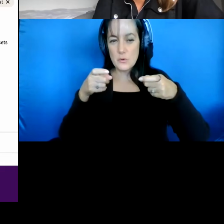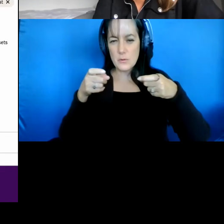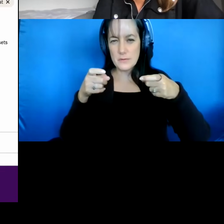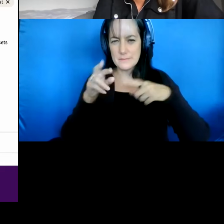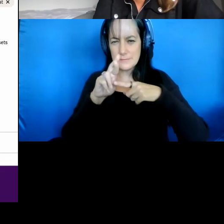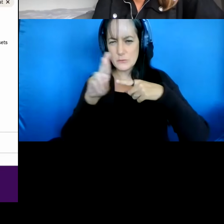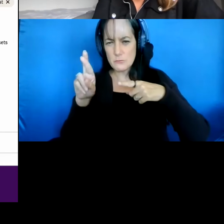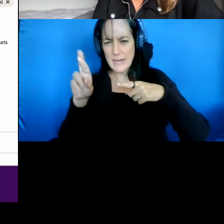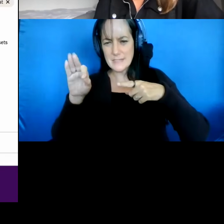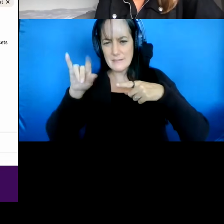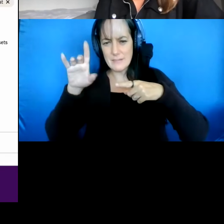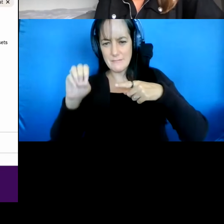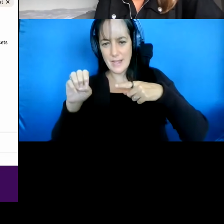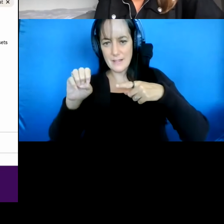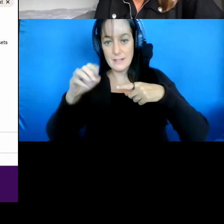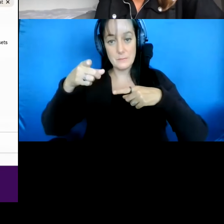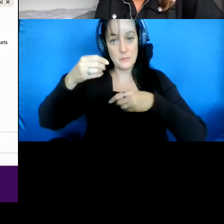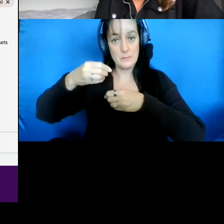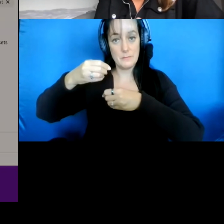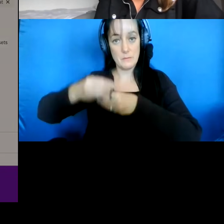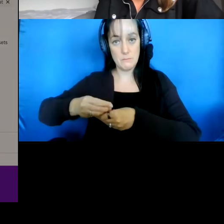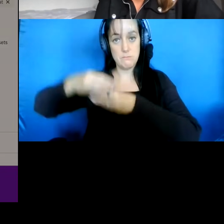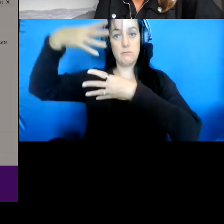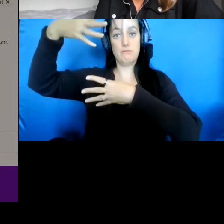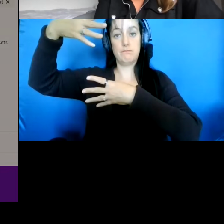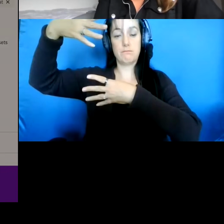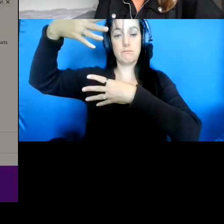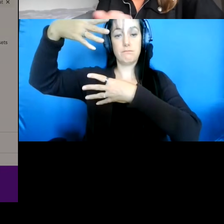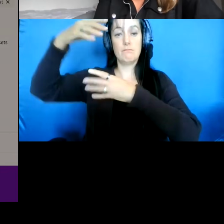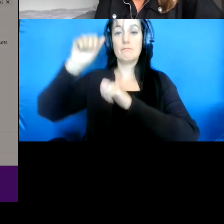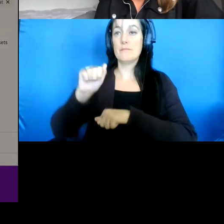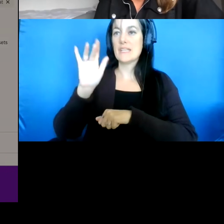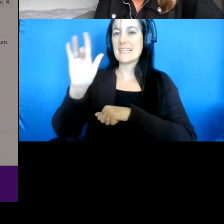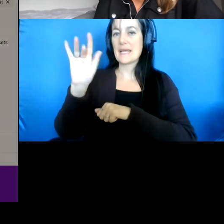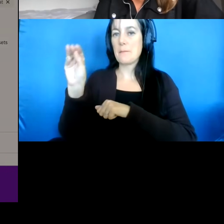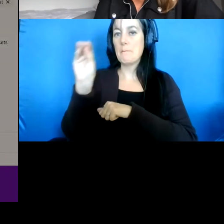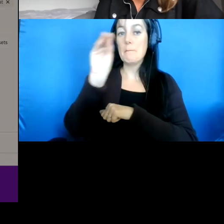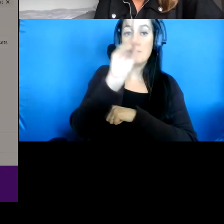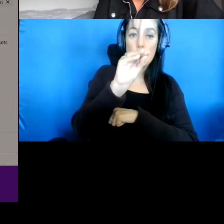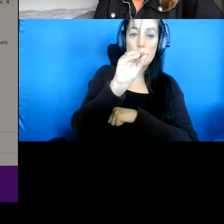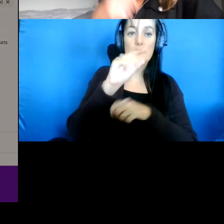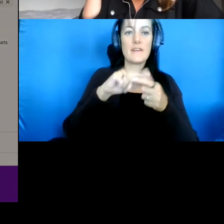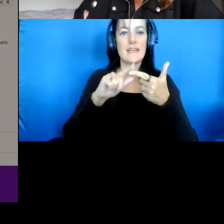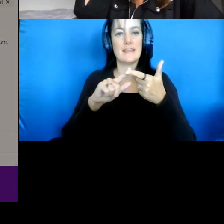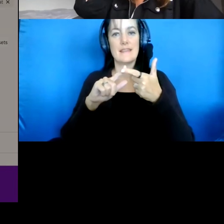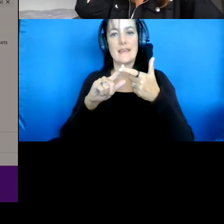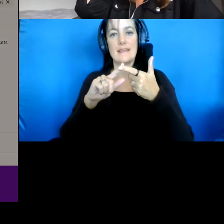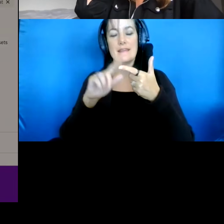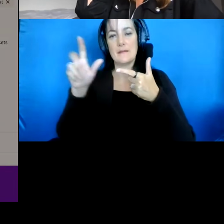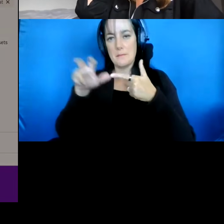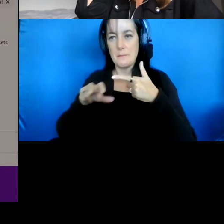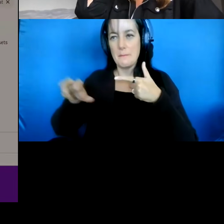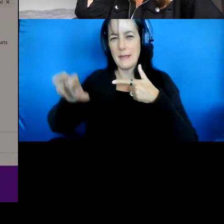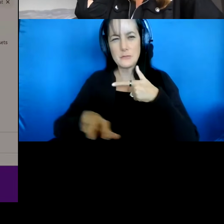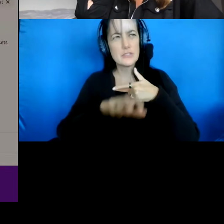to move that opens up a menu you can click move, you can then move your mouse to the dialogue and find the